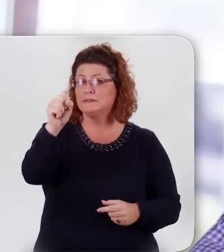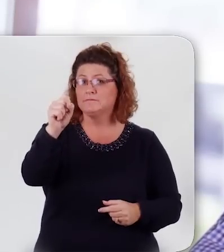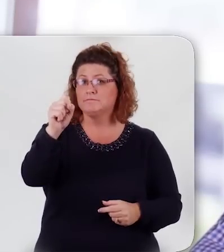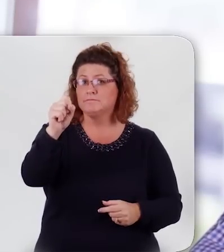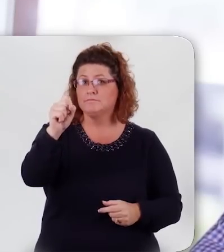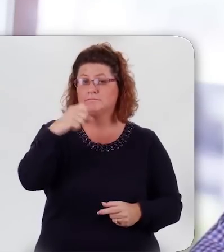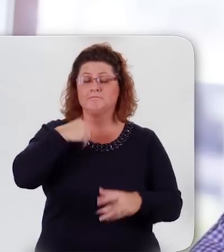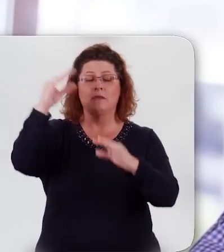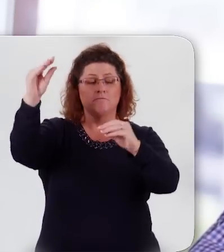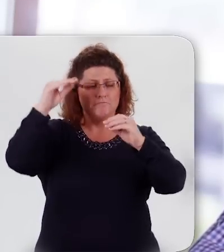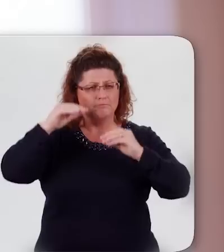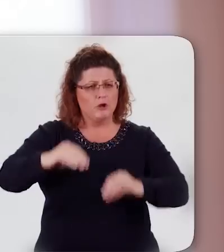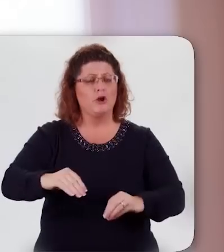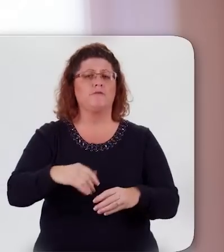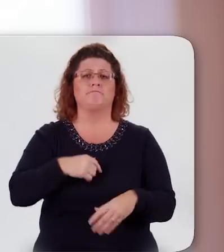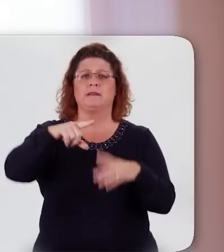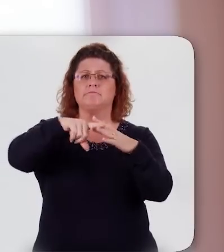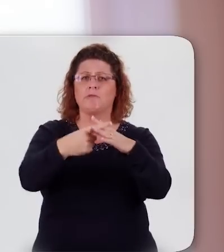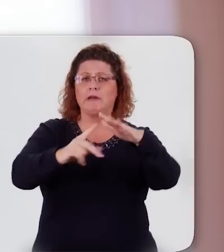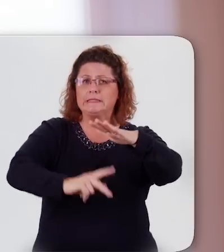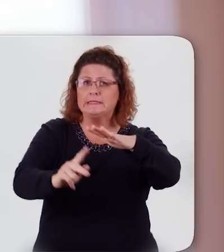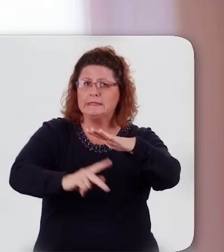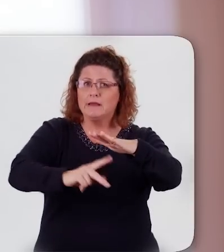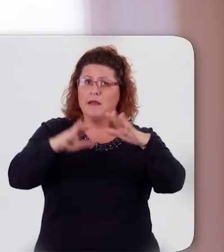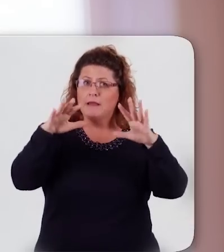to the United States and I had started kindergarten,